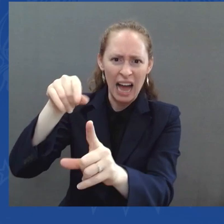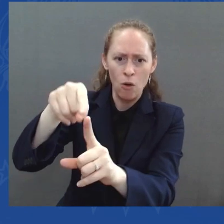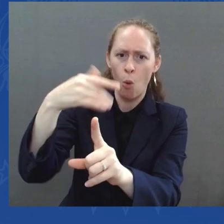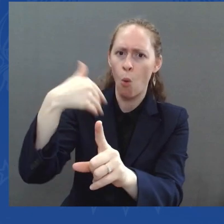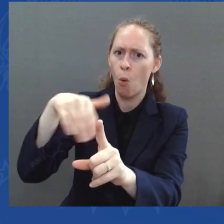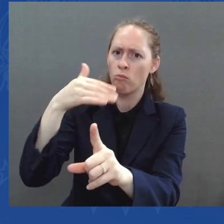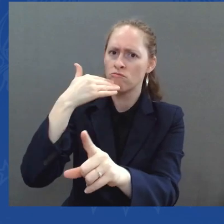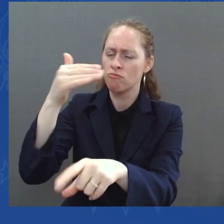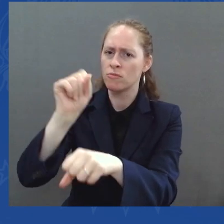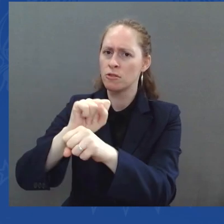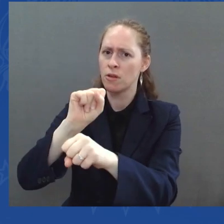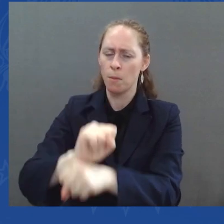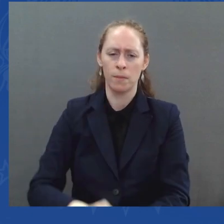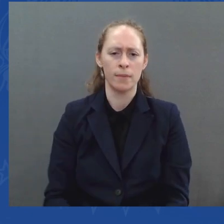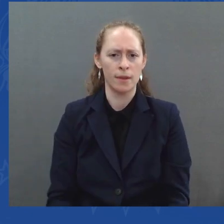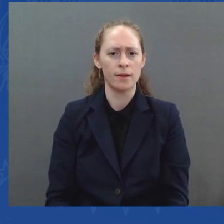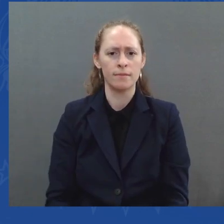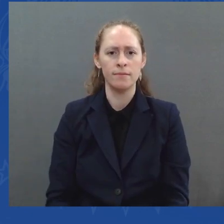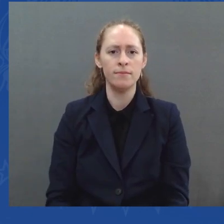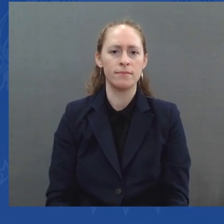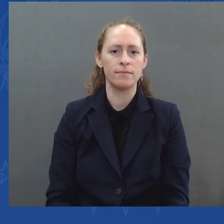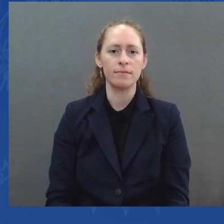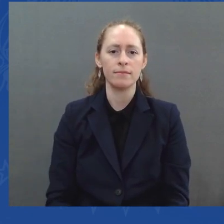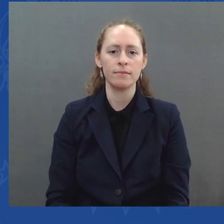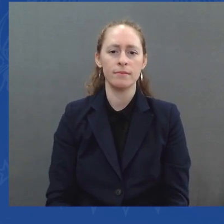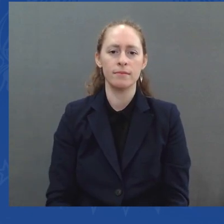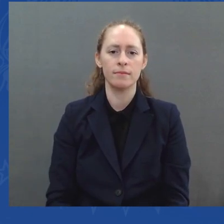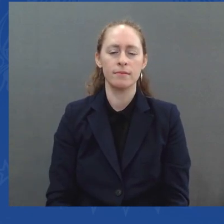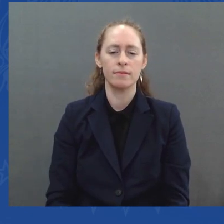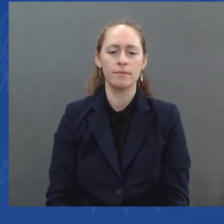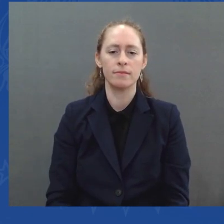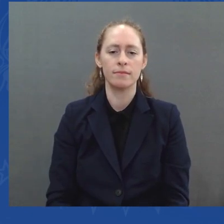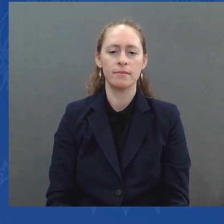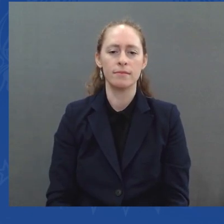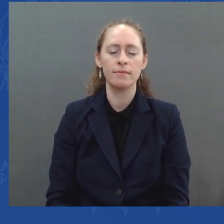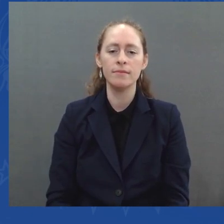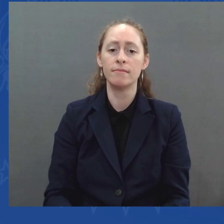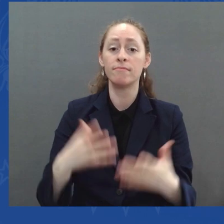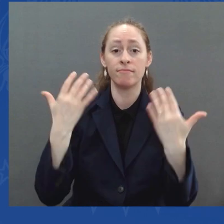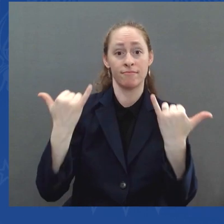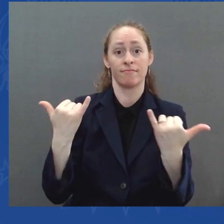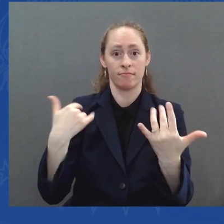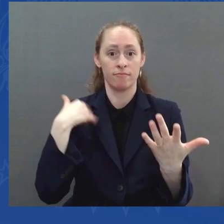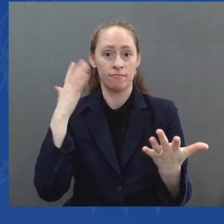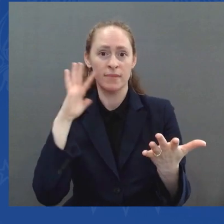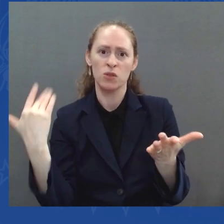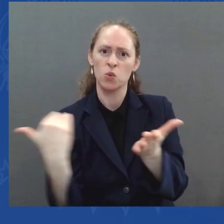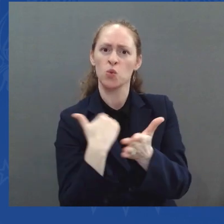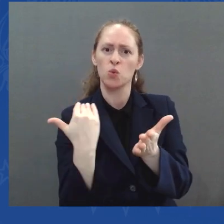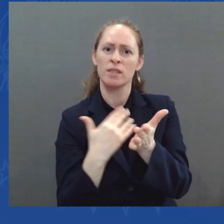In a moment, I'm going to sign an executive order building on one of those that I signed last year.